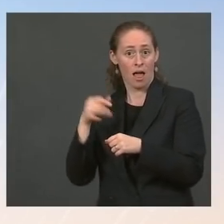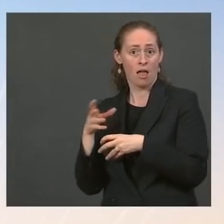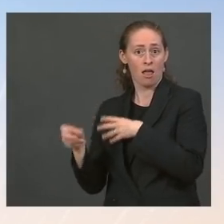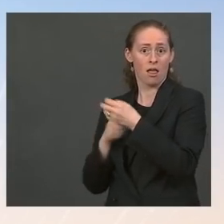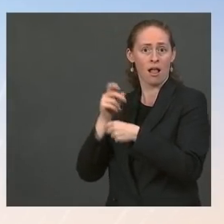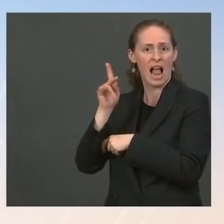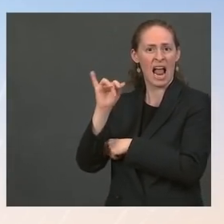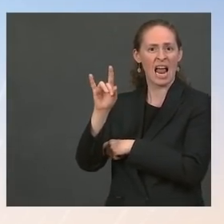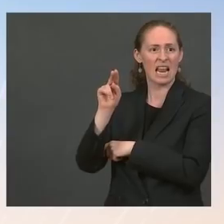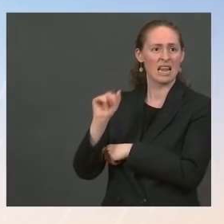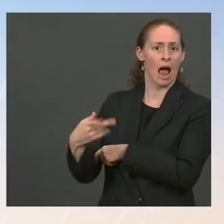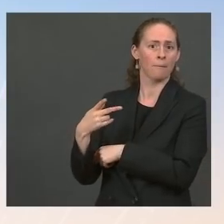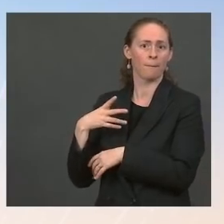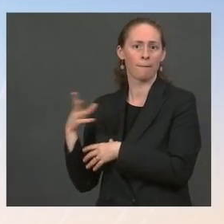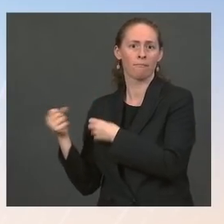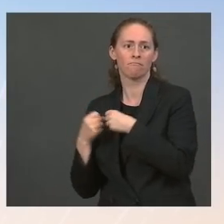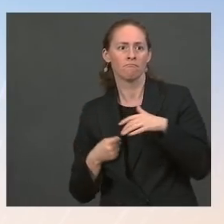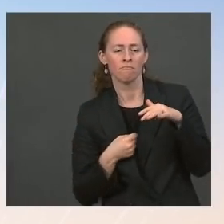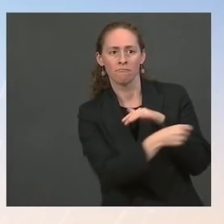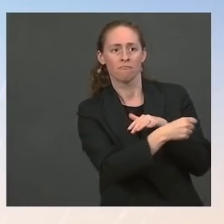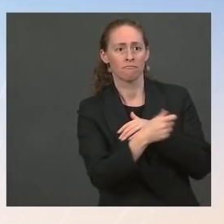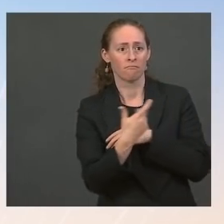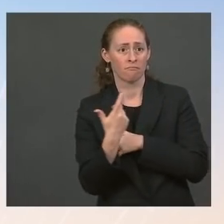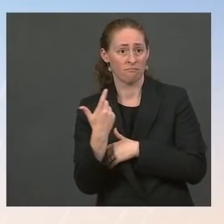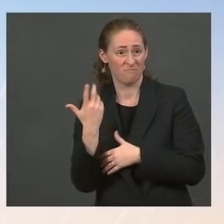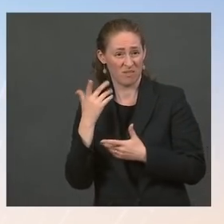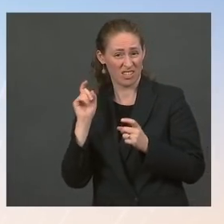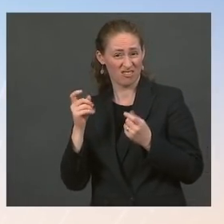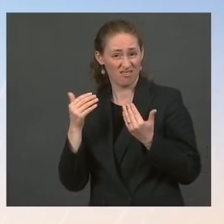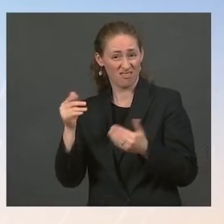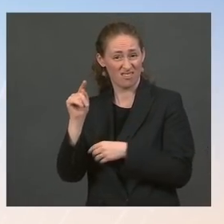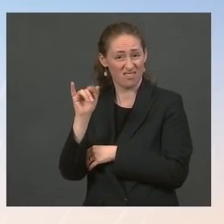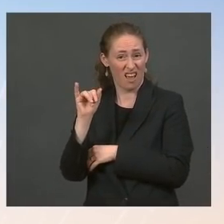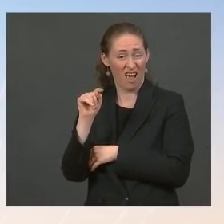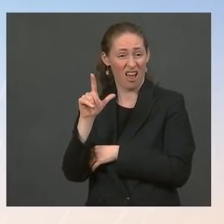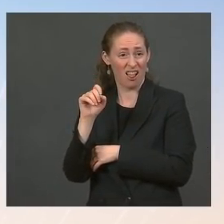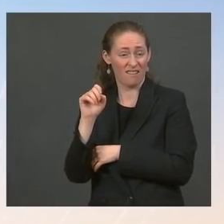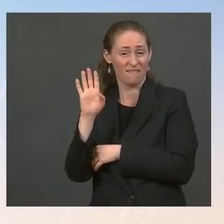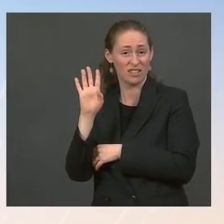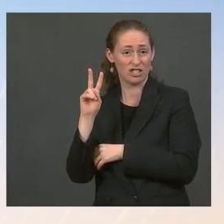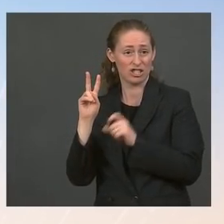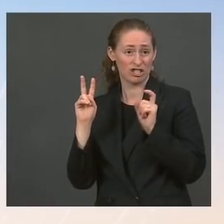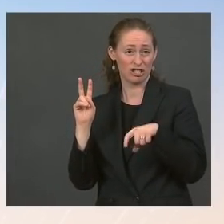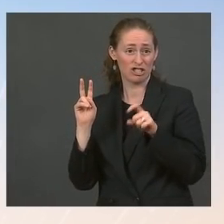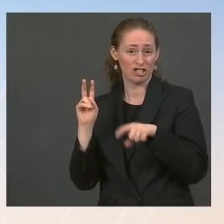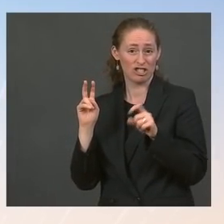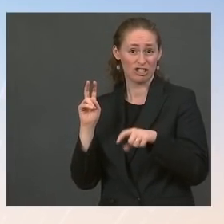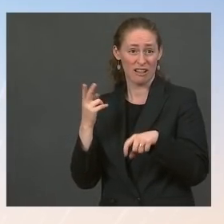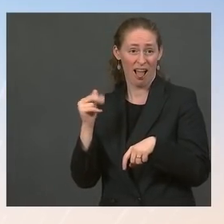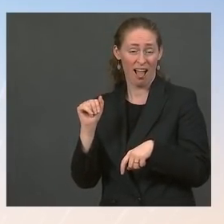using Title 42 specifically to deport Haitians, given that it illustrates